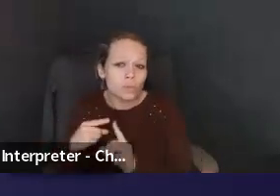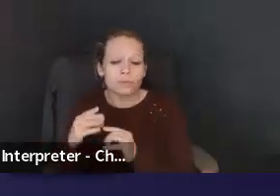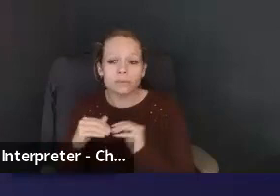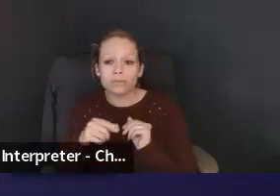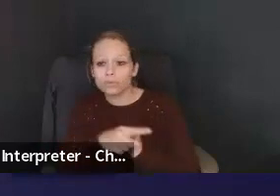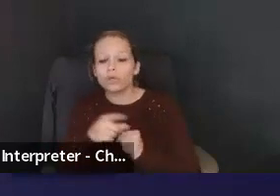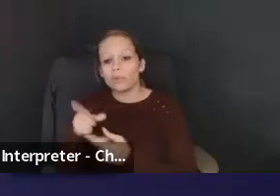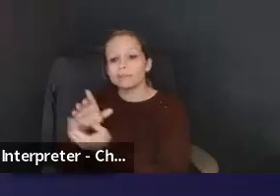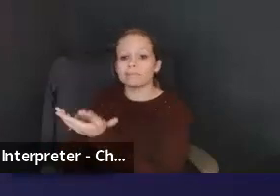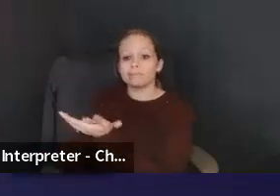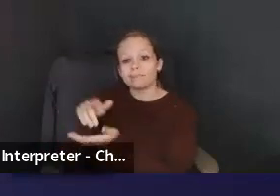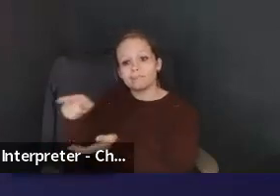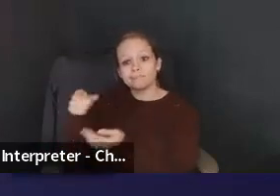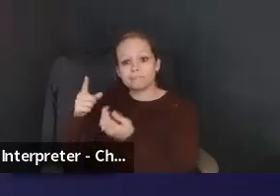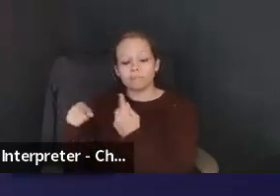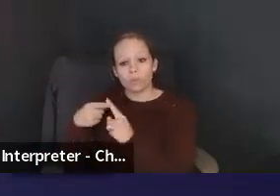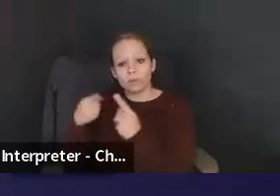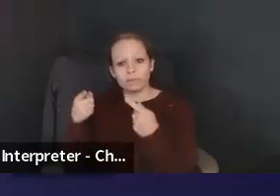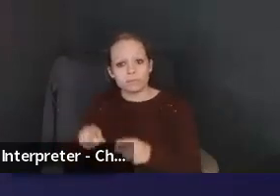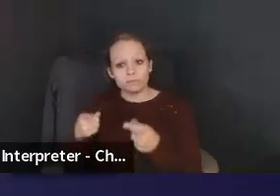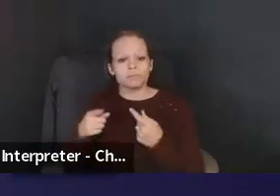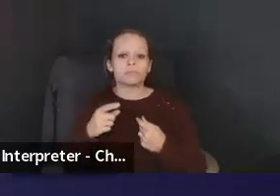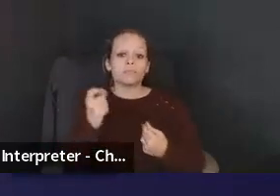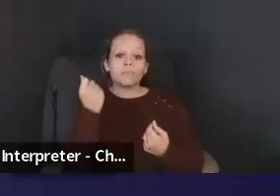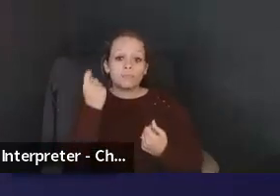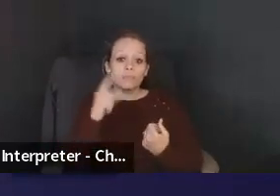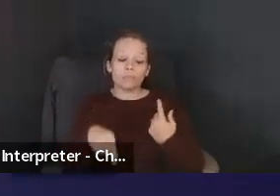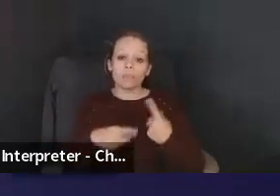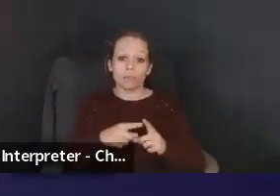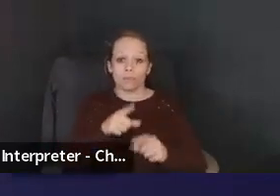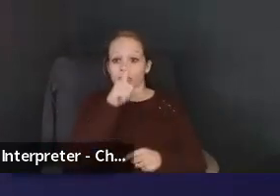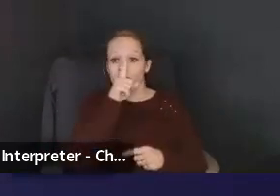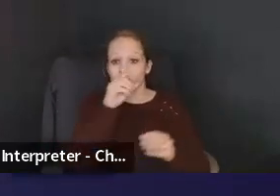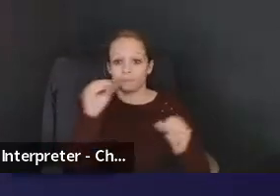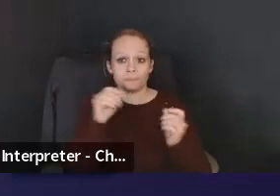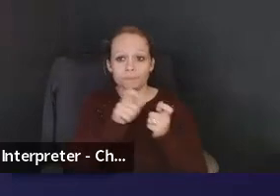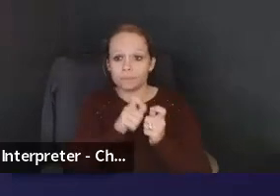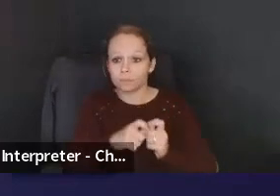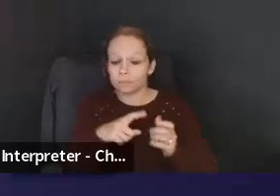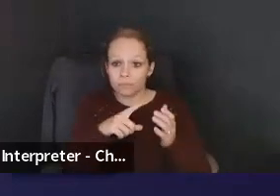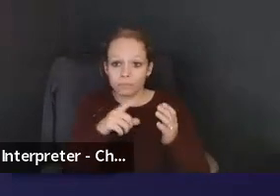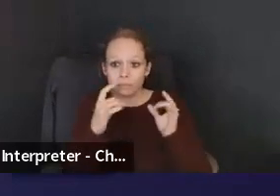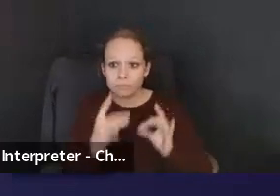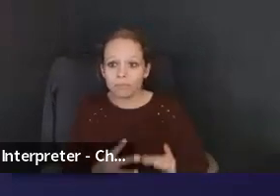commend them, you know, when that happens. But, when there's not specific feedback of any kind